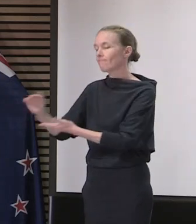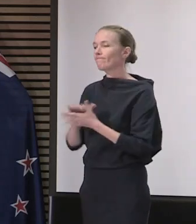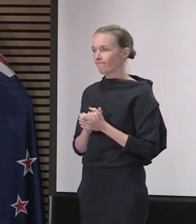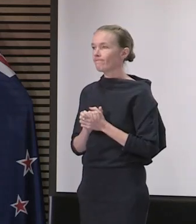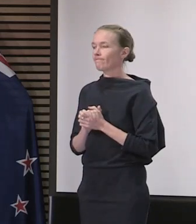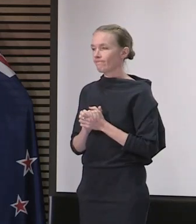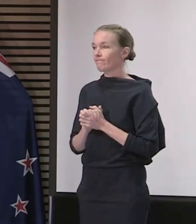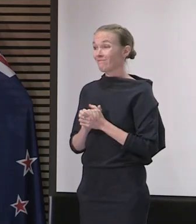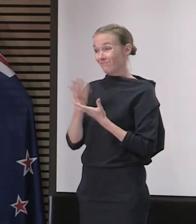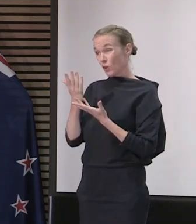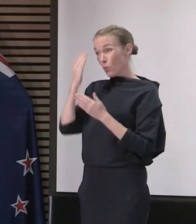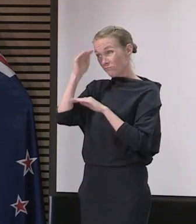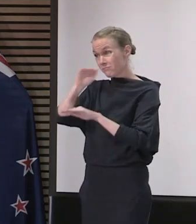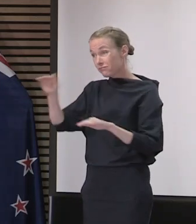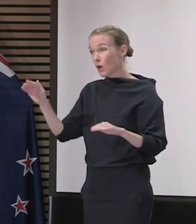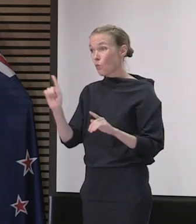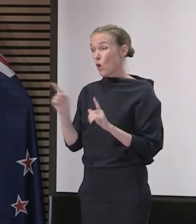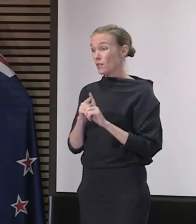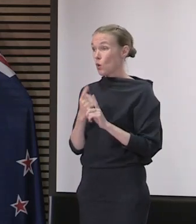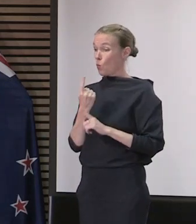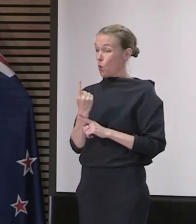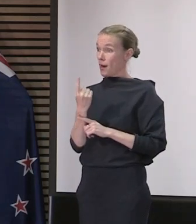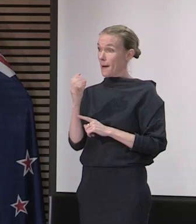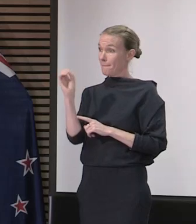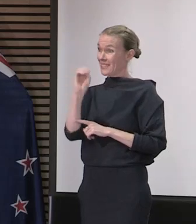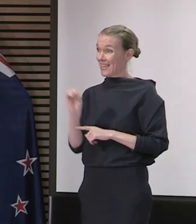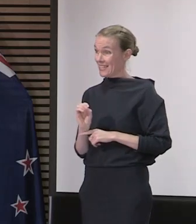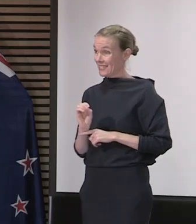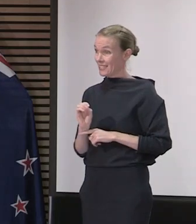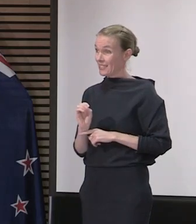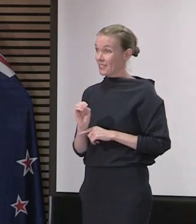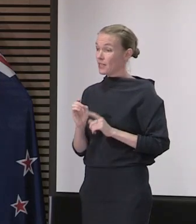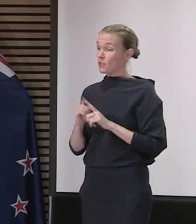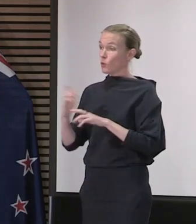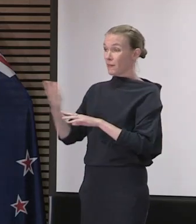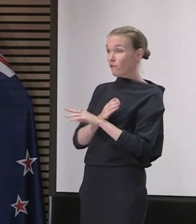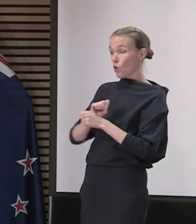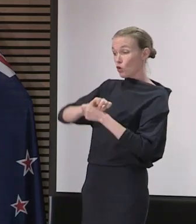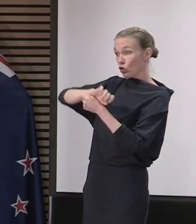next shipment of vaccines when it arrives, and putting them